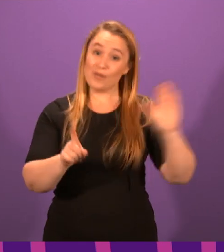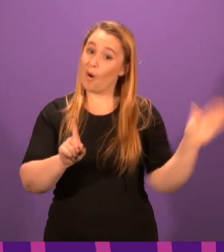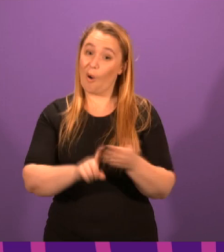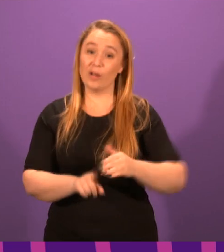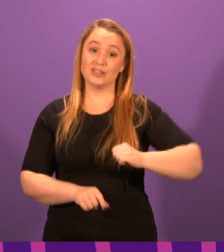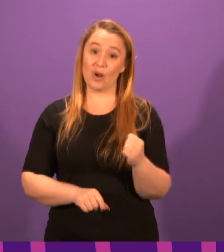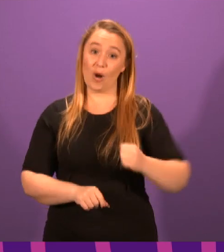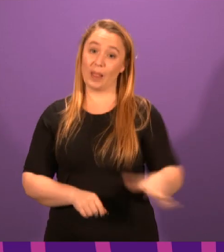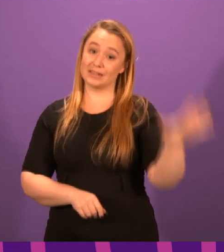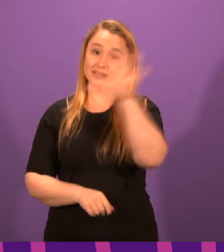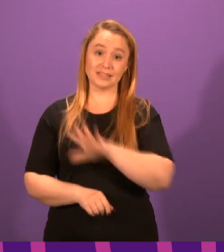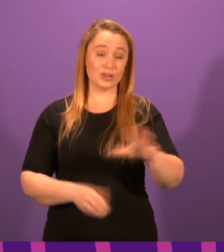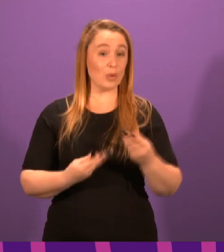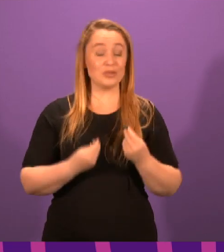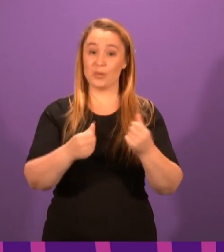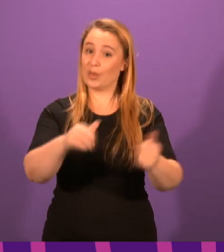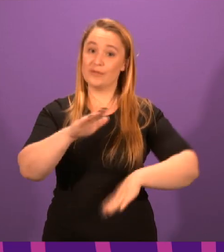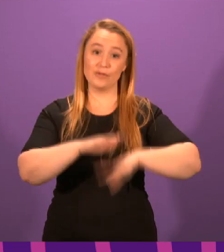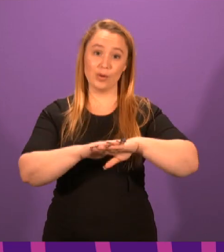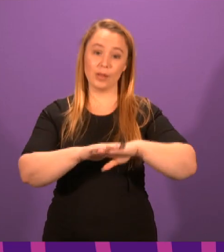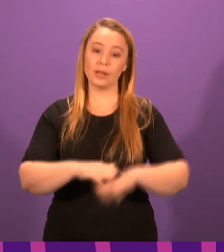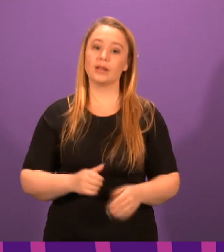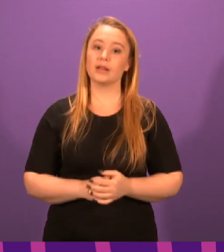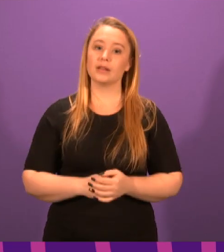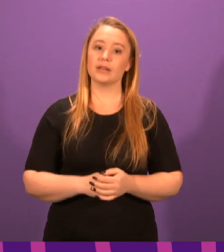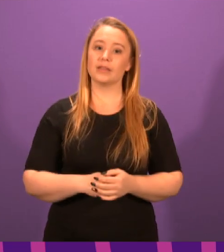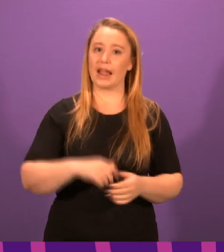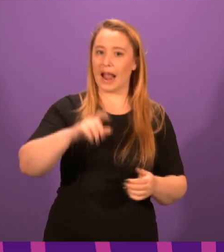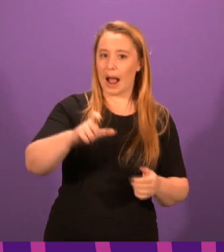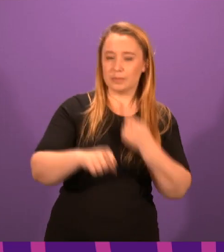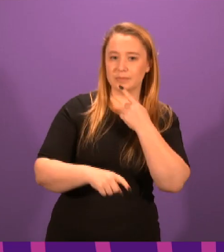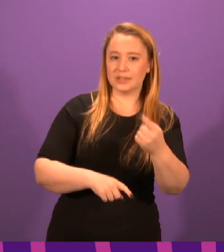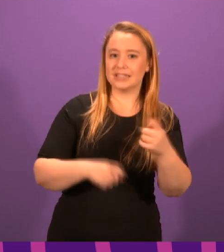There are real concerns. Donald Cameron mentioned NHS Ayrshire and Arran, where